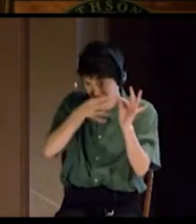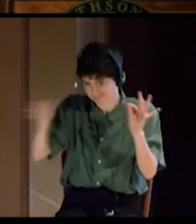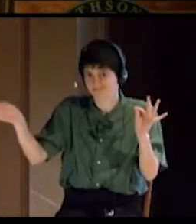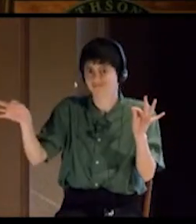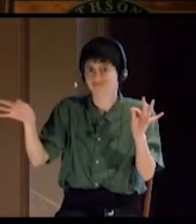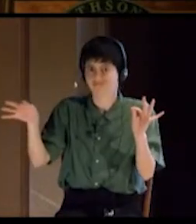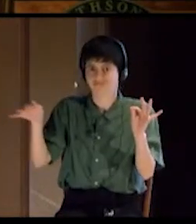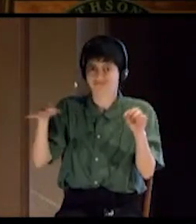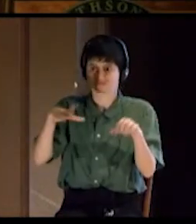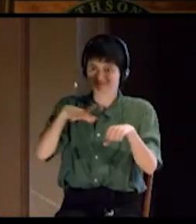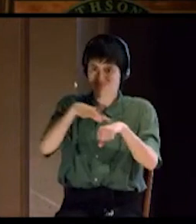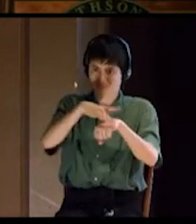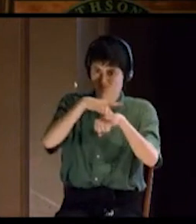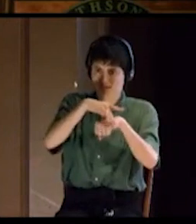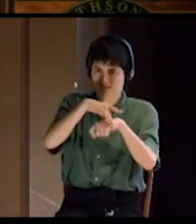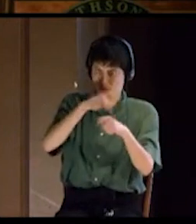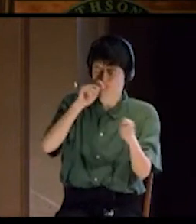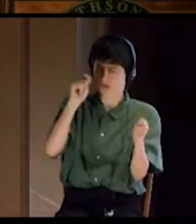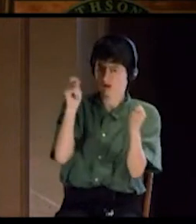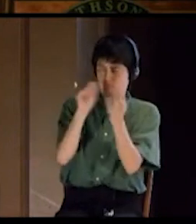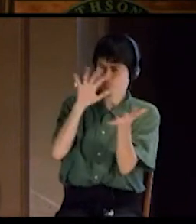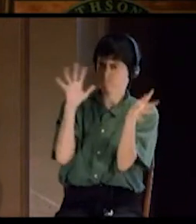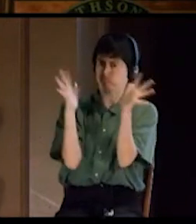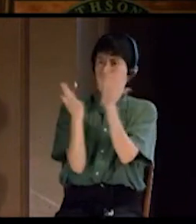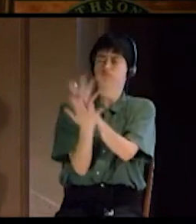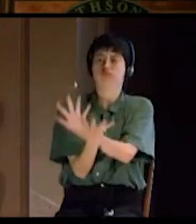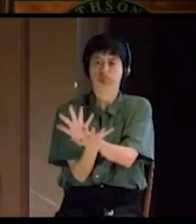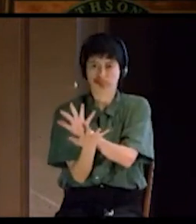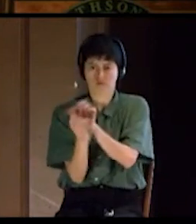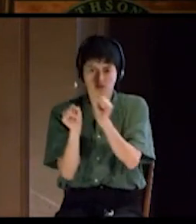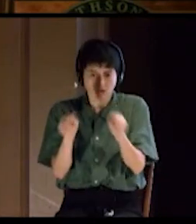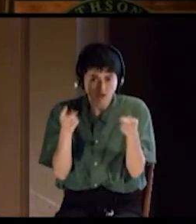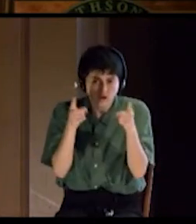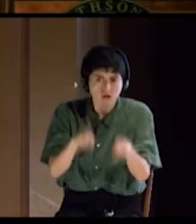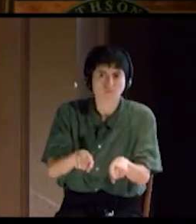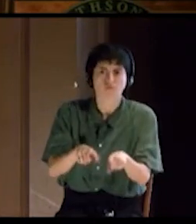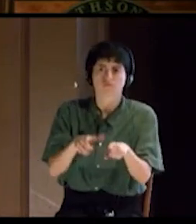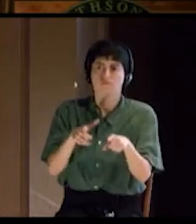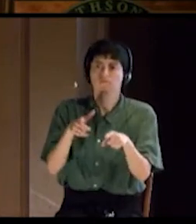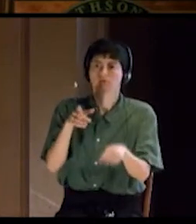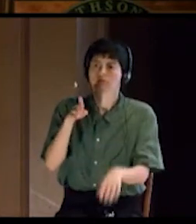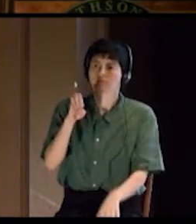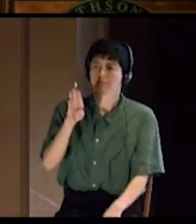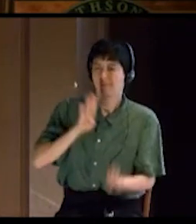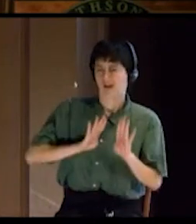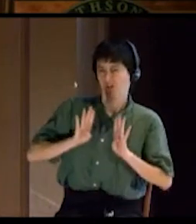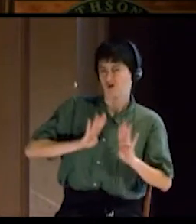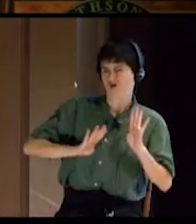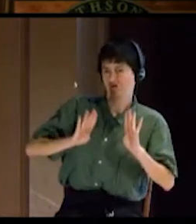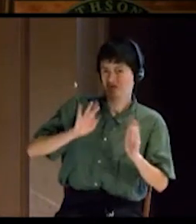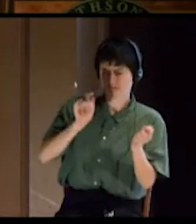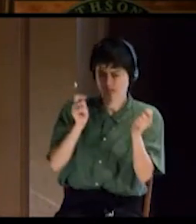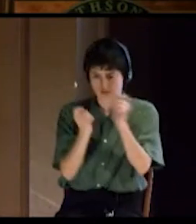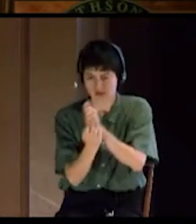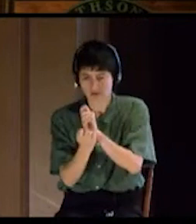This can be through biotic changes as seen in the tan panel where you have ecosystem functions changing.